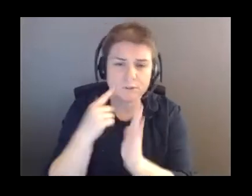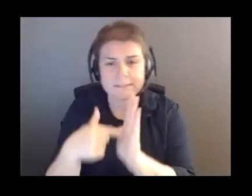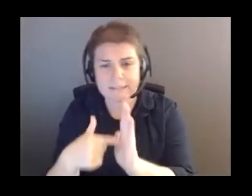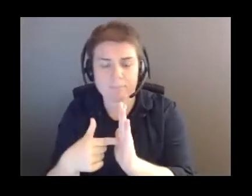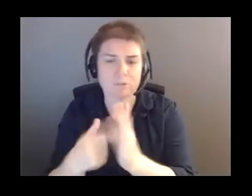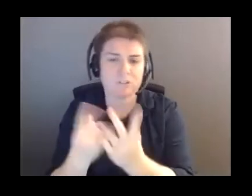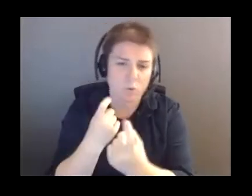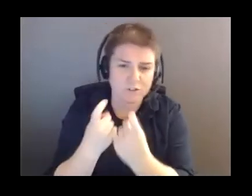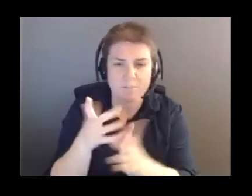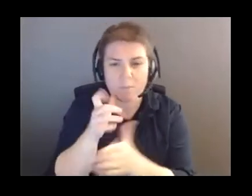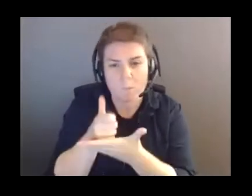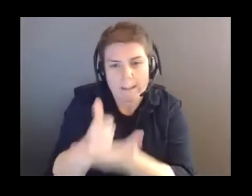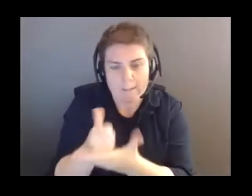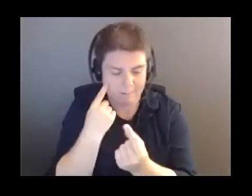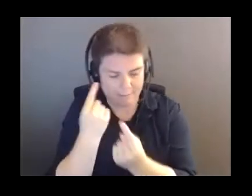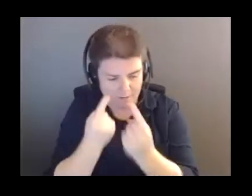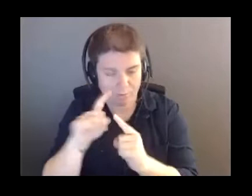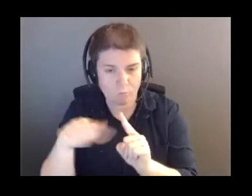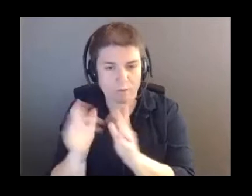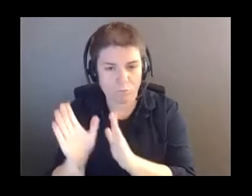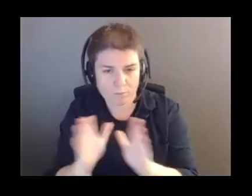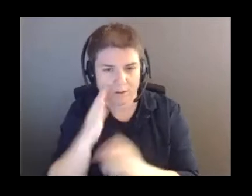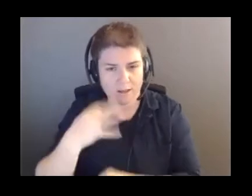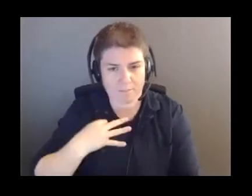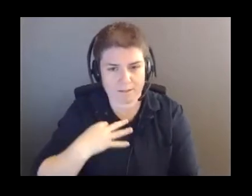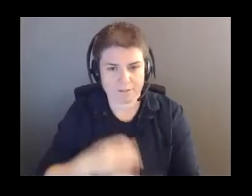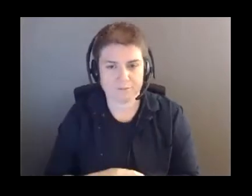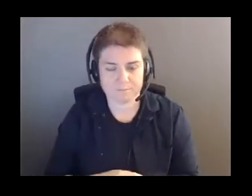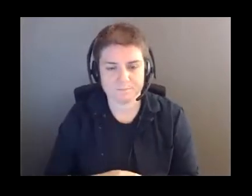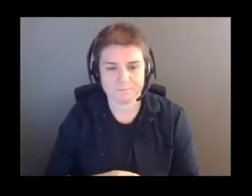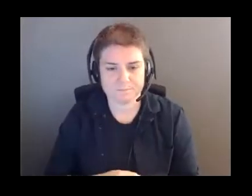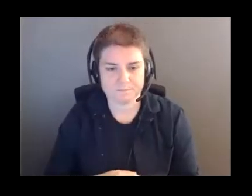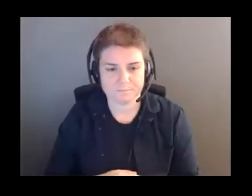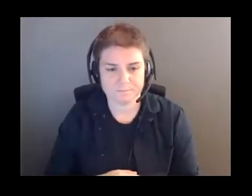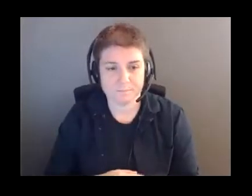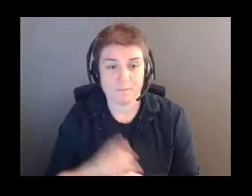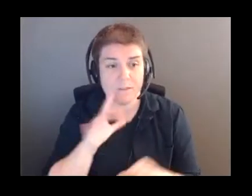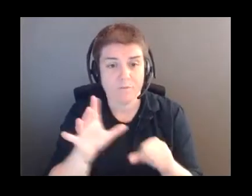be helpful to consider when preparing your application. The full program guidelines and